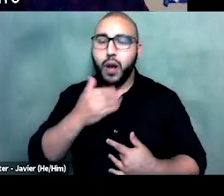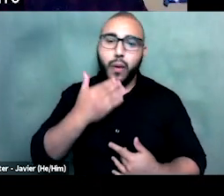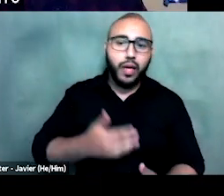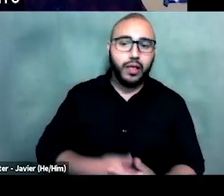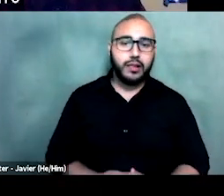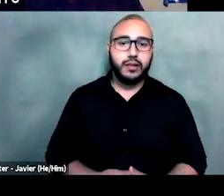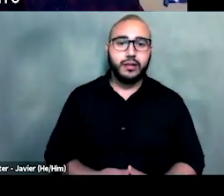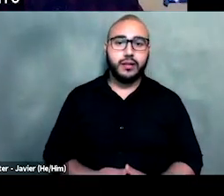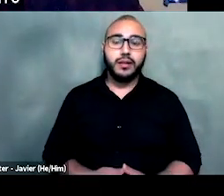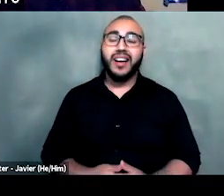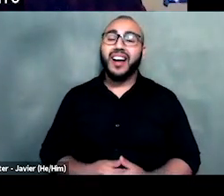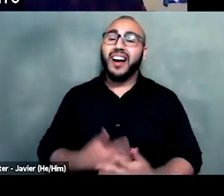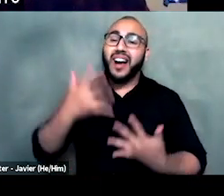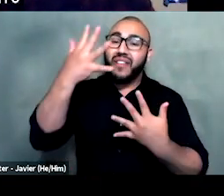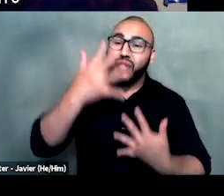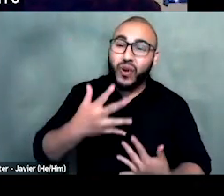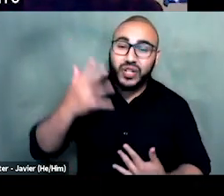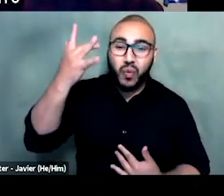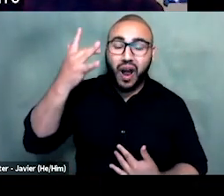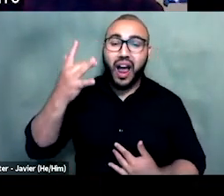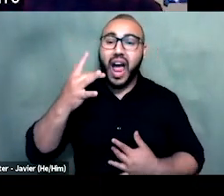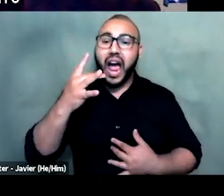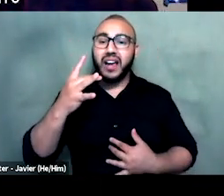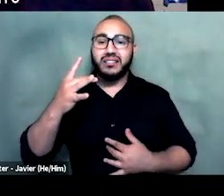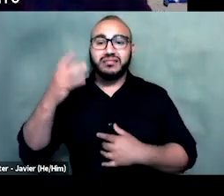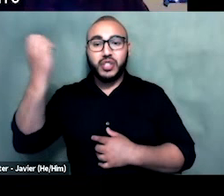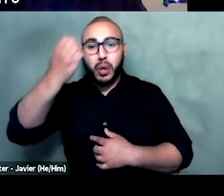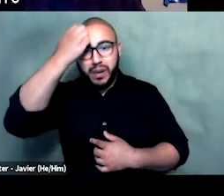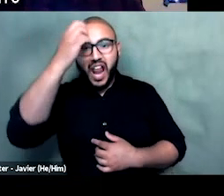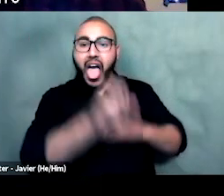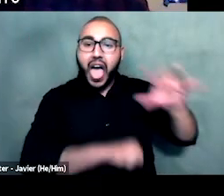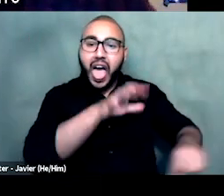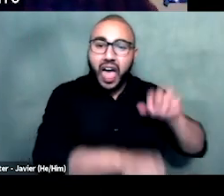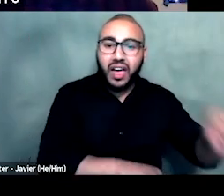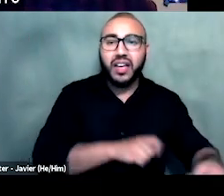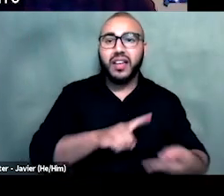unfortunately, because of colonialism, because of capitalism, our places have been